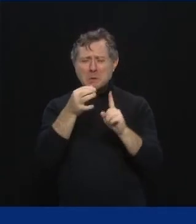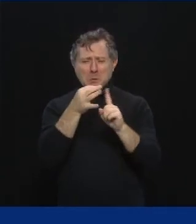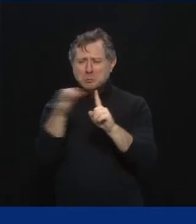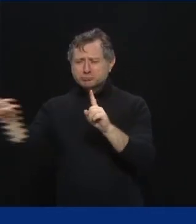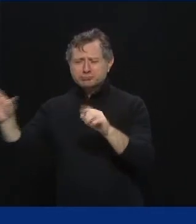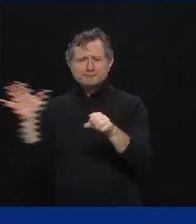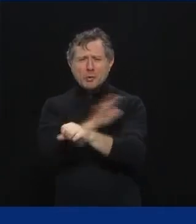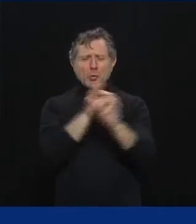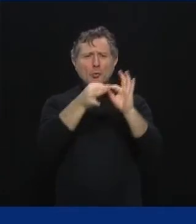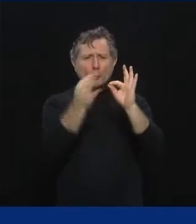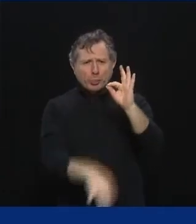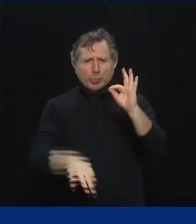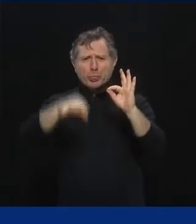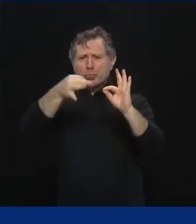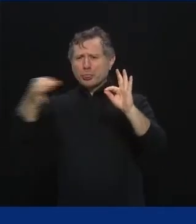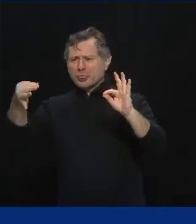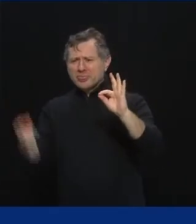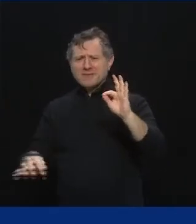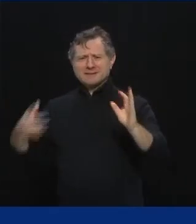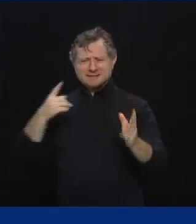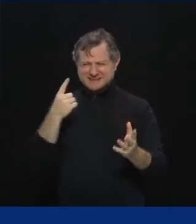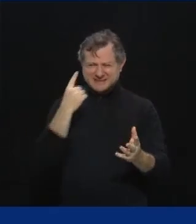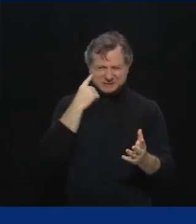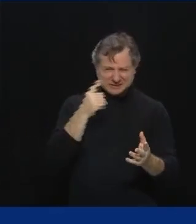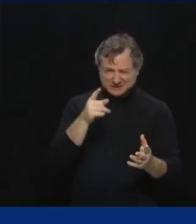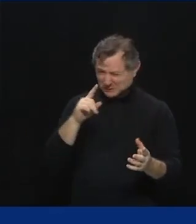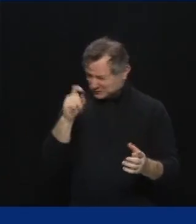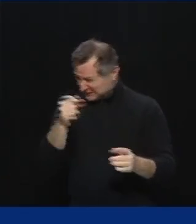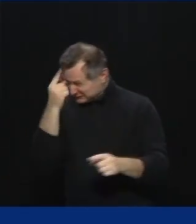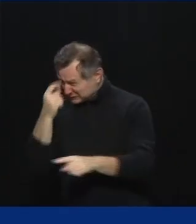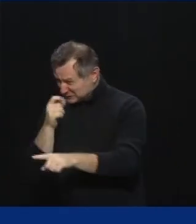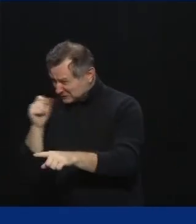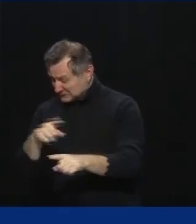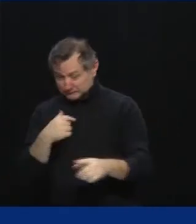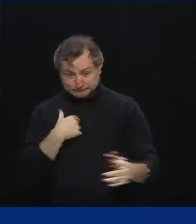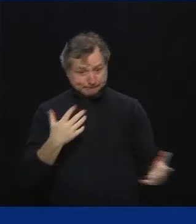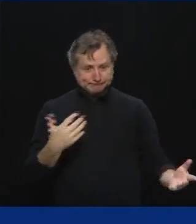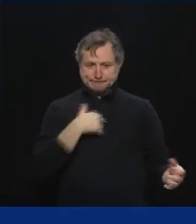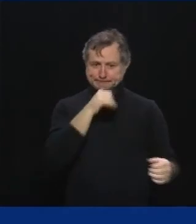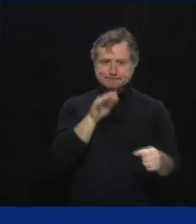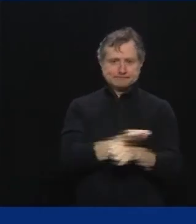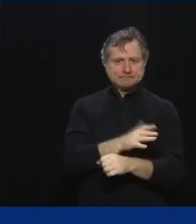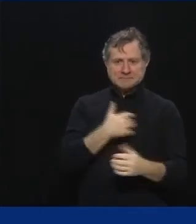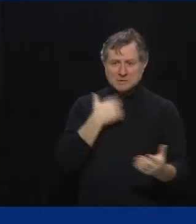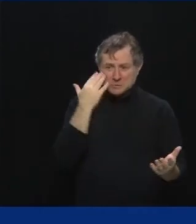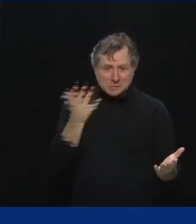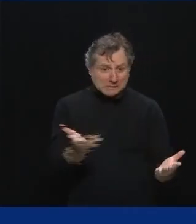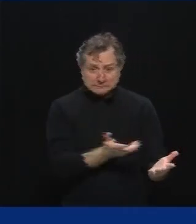YEARS AGO WHICH LEFT 1100 EMPLOYEES -- I'M ONLY CATCHING EVERY OTHER WORD HERE. CAN WE HAVE THAT CLEANED UP